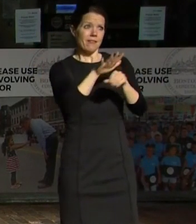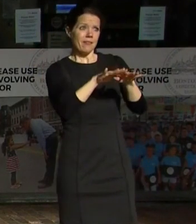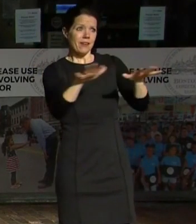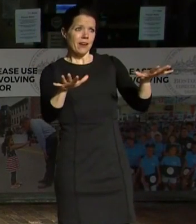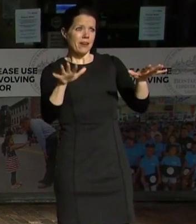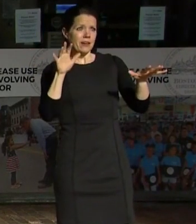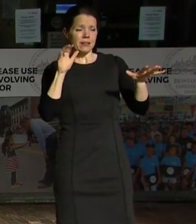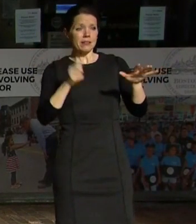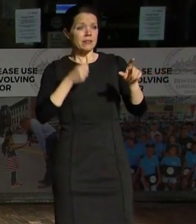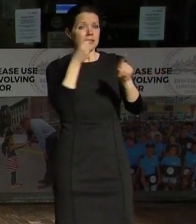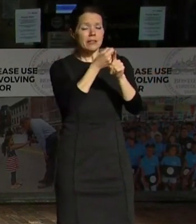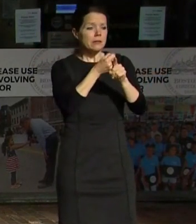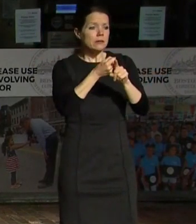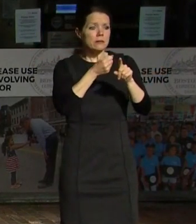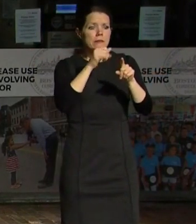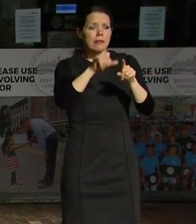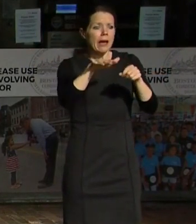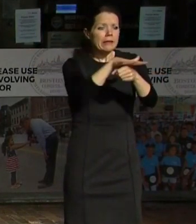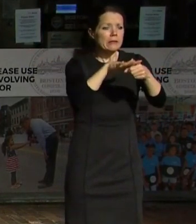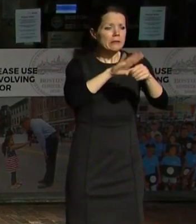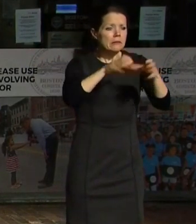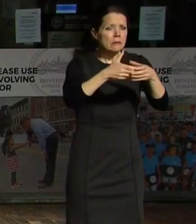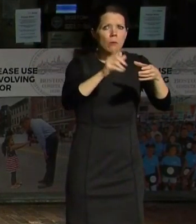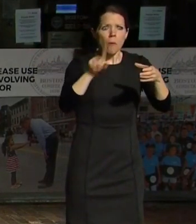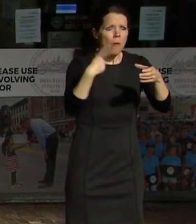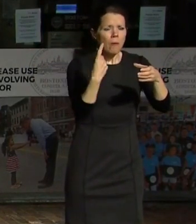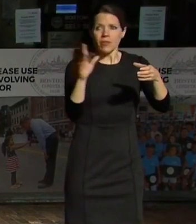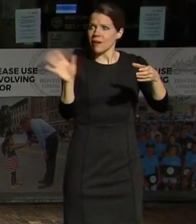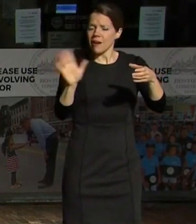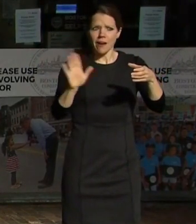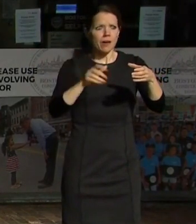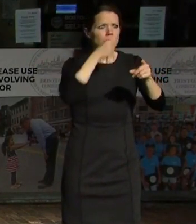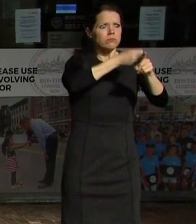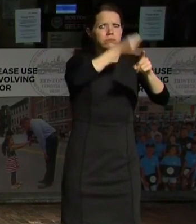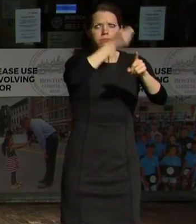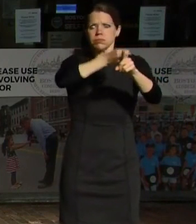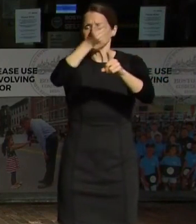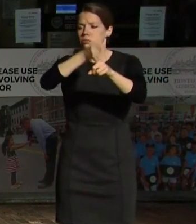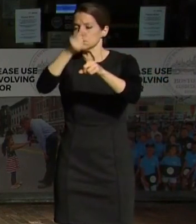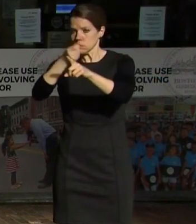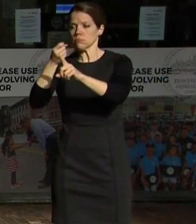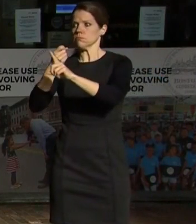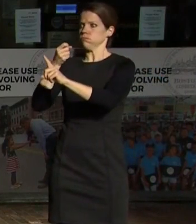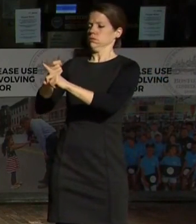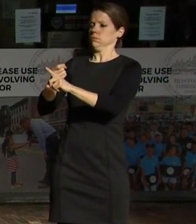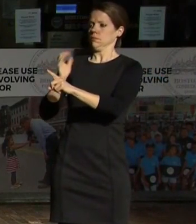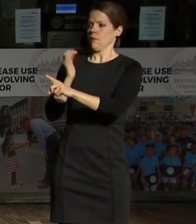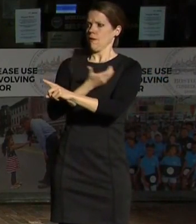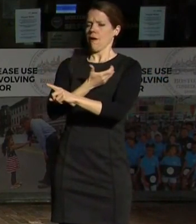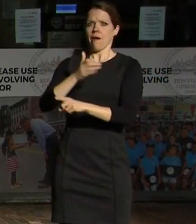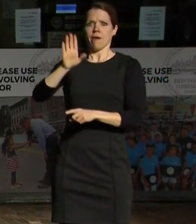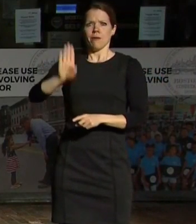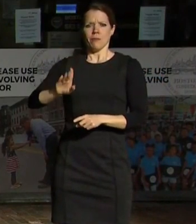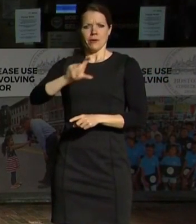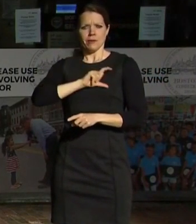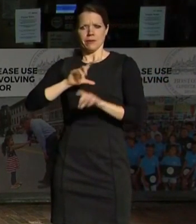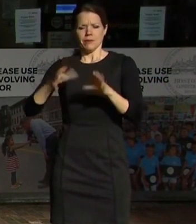WE ARE NOT IMMUNE. THIS VIRUS IS DEVASTATING ALMOST EVERYONE THAT IT TOUCHES.